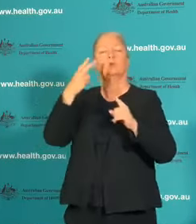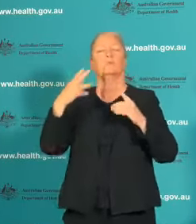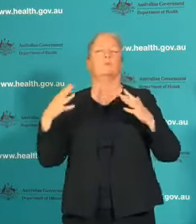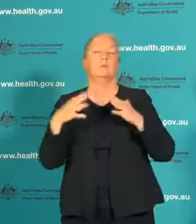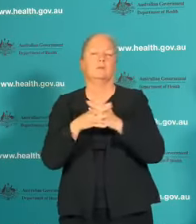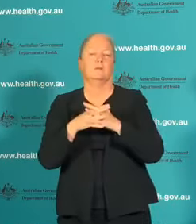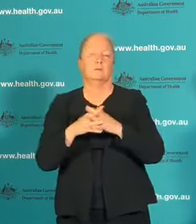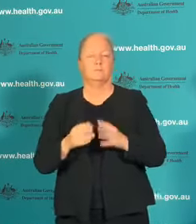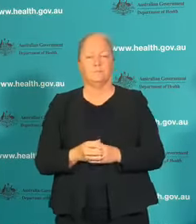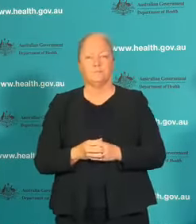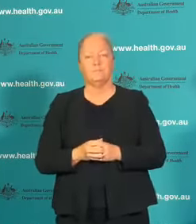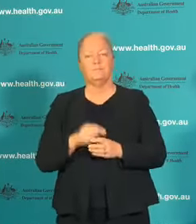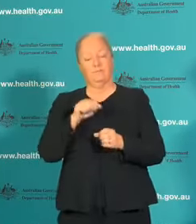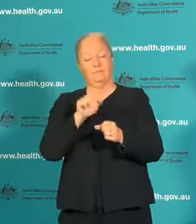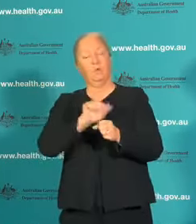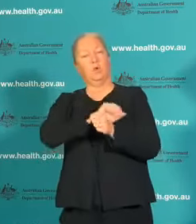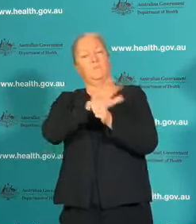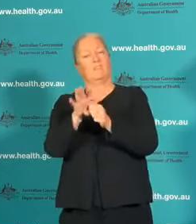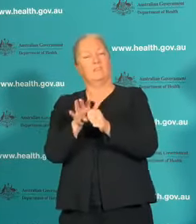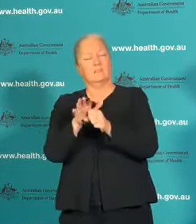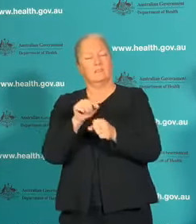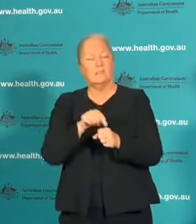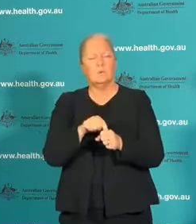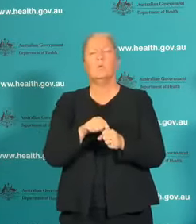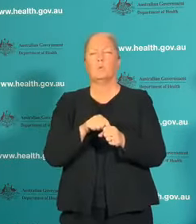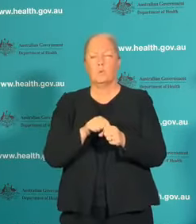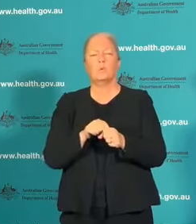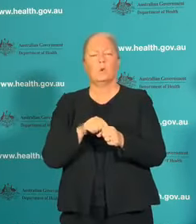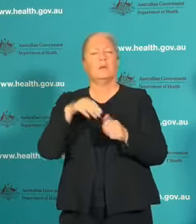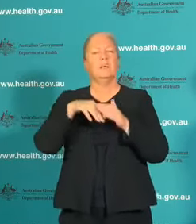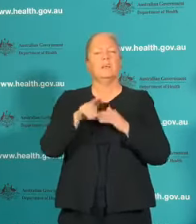been having a devastating effect in several aged care facilities, the